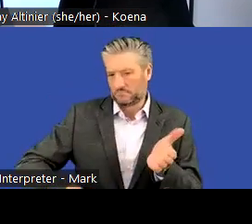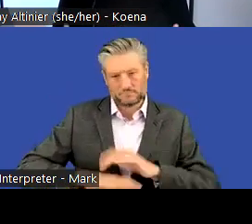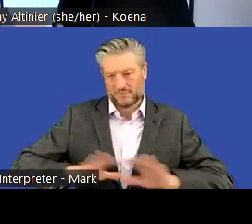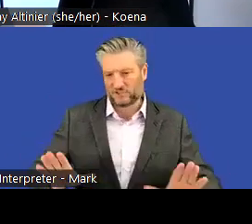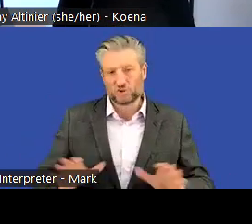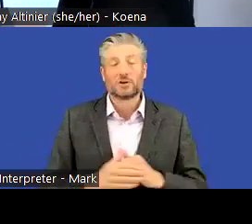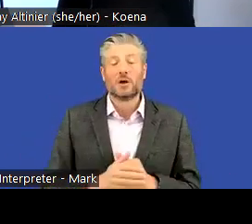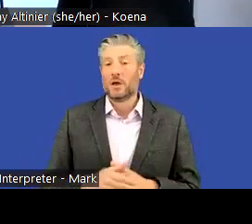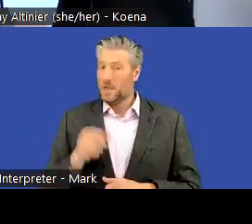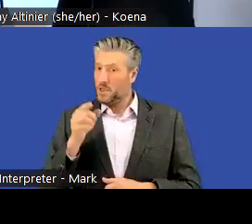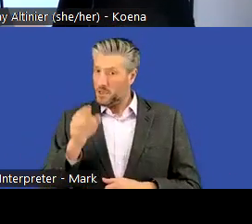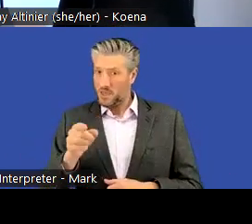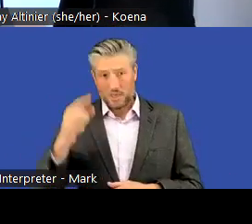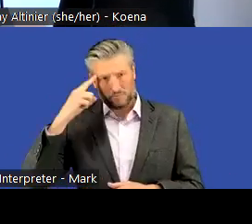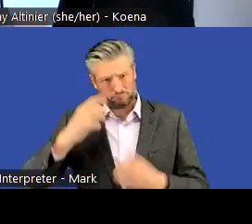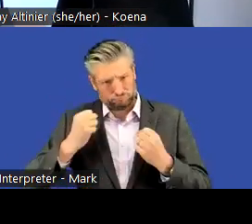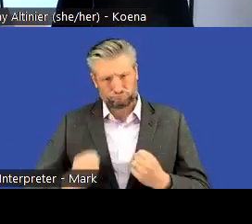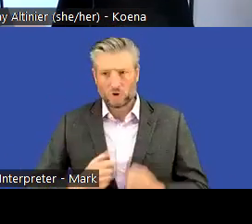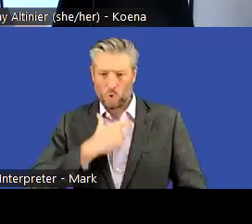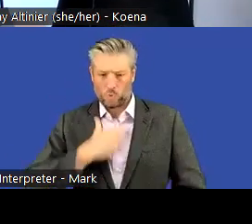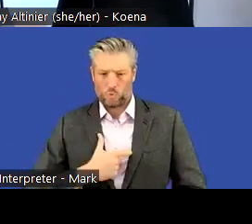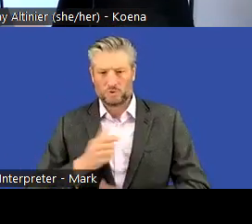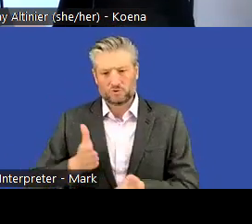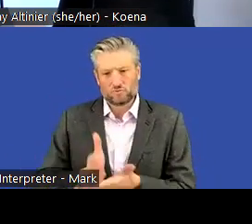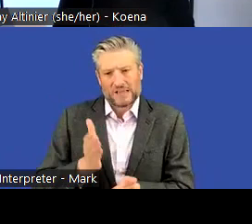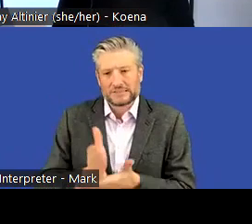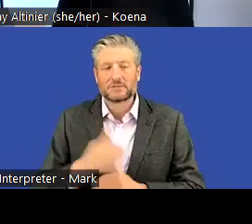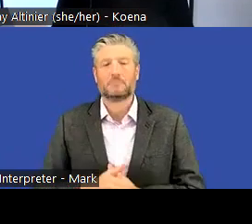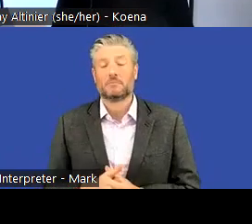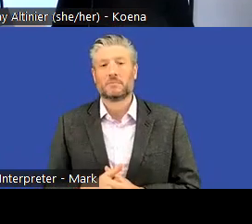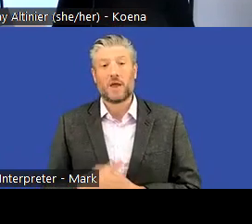so he says, When France boasts of being the country of human rights, it is a figure of speech.